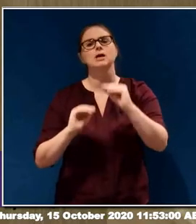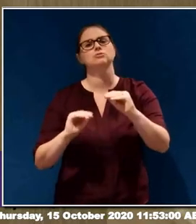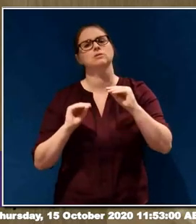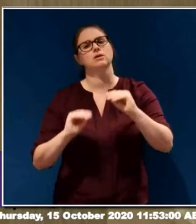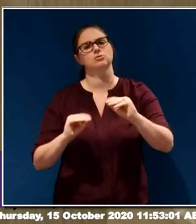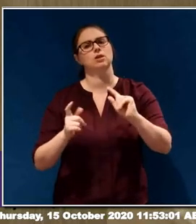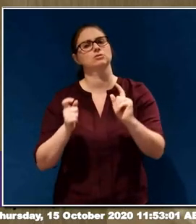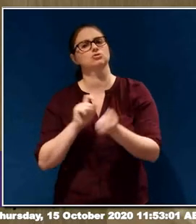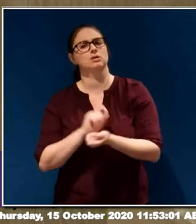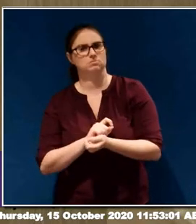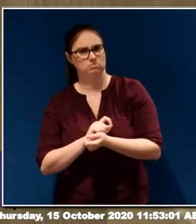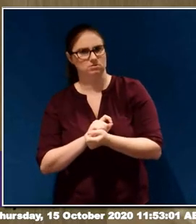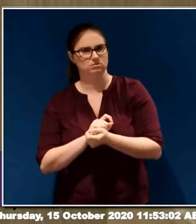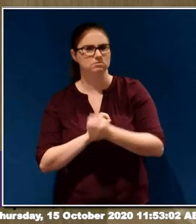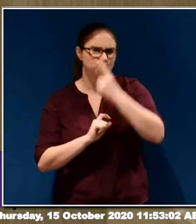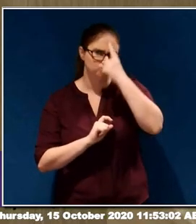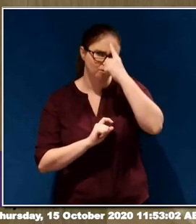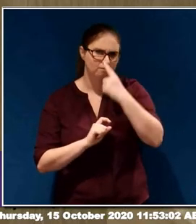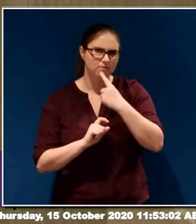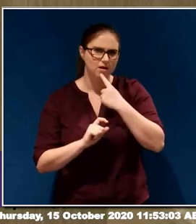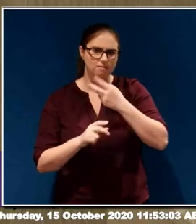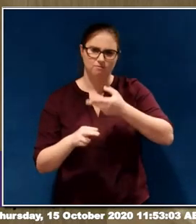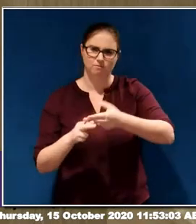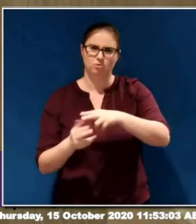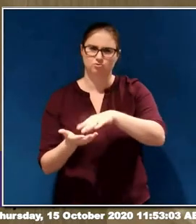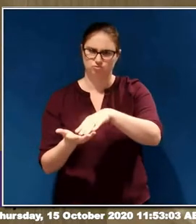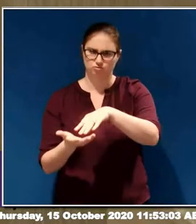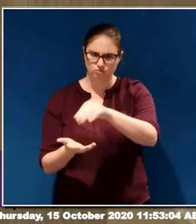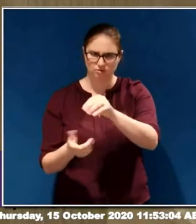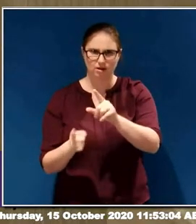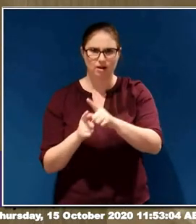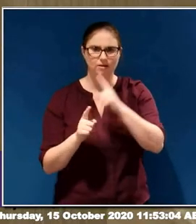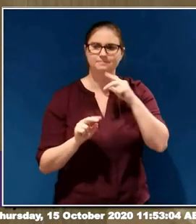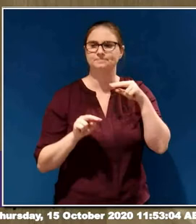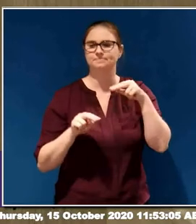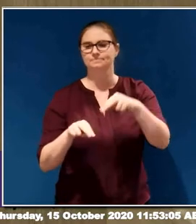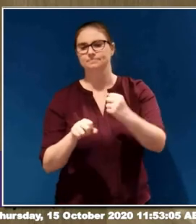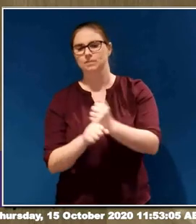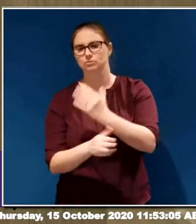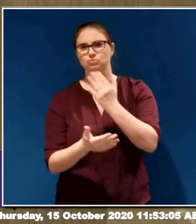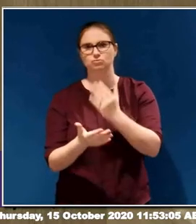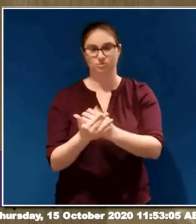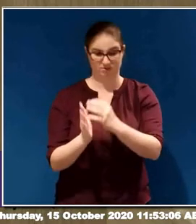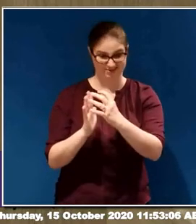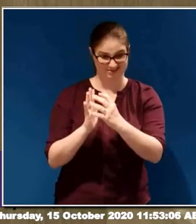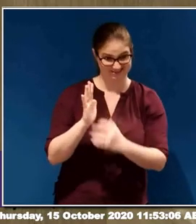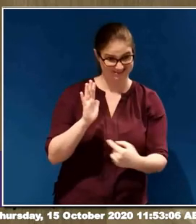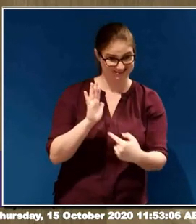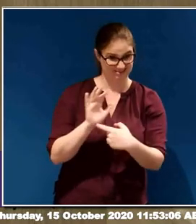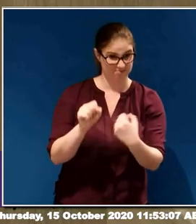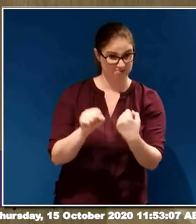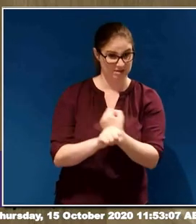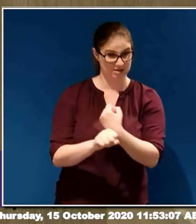that they are correct and that the documentation that schools provide